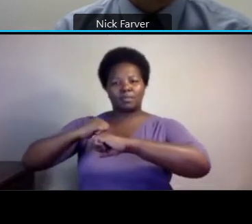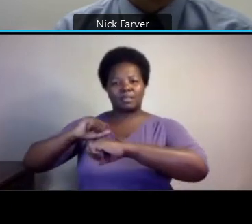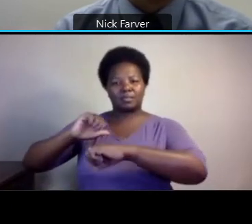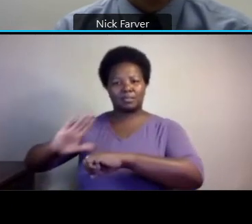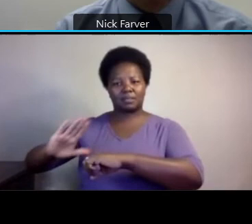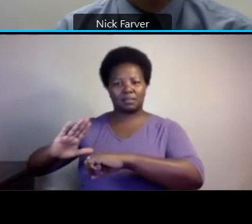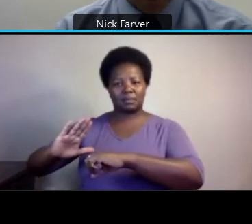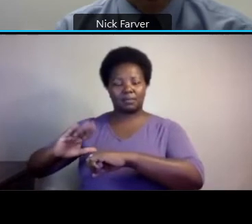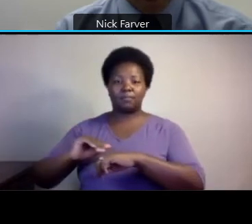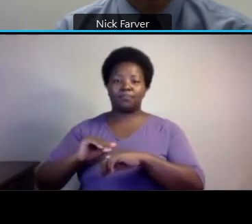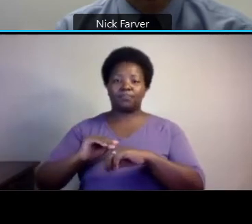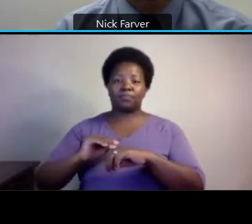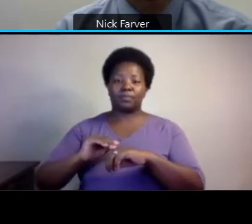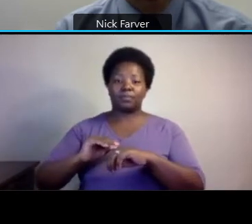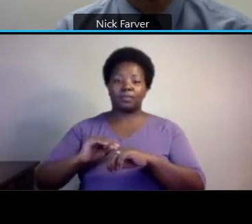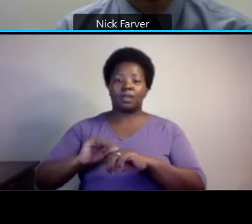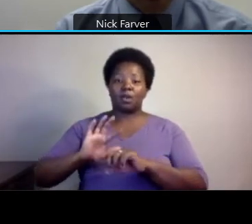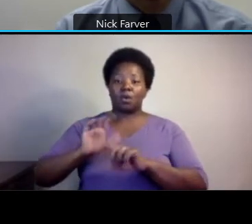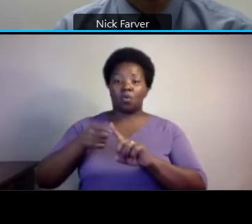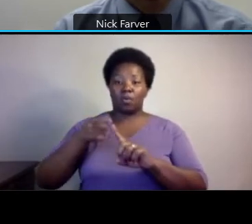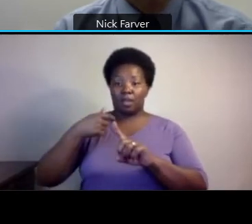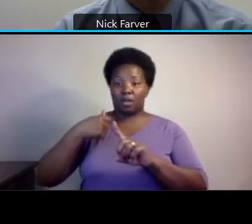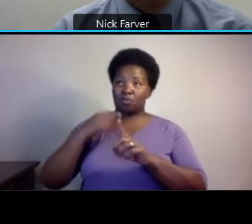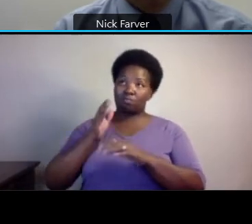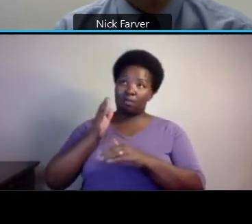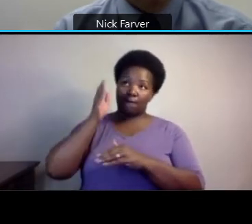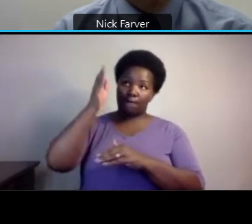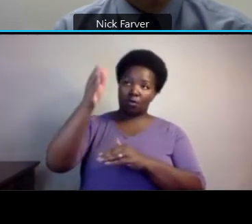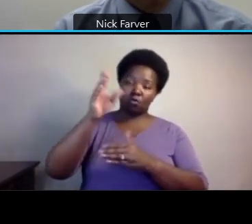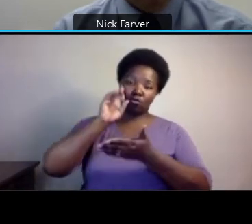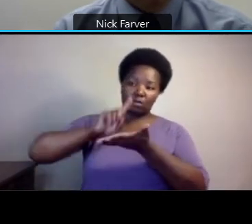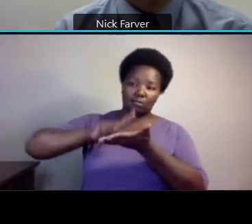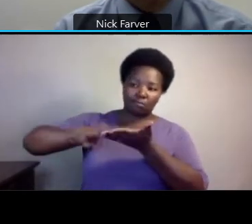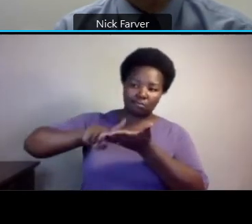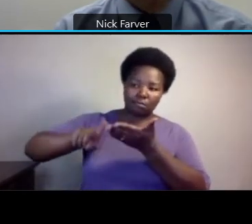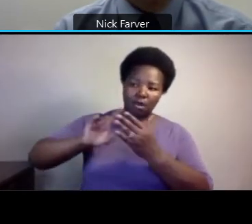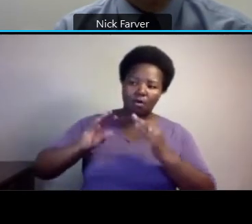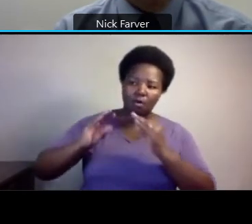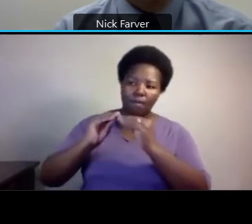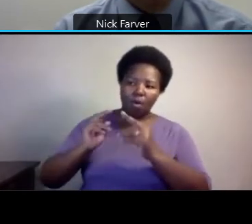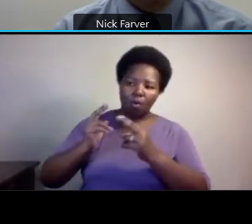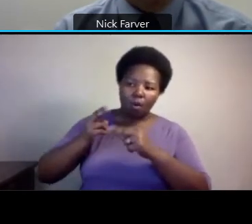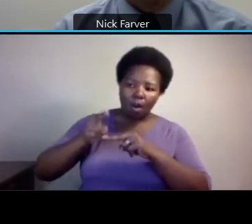going to be investigating the future uh bike lanes uh along florida avenue heading west